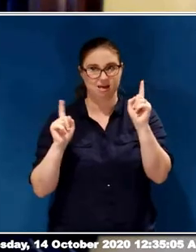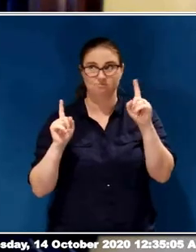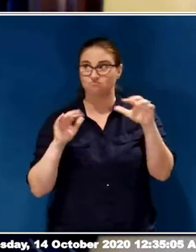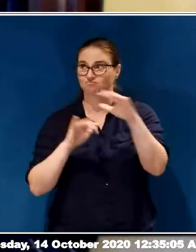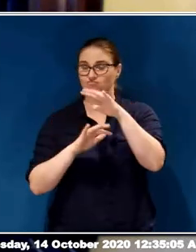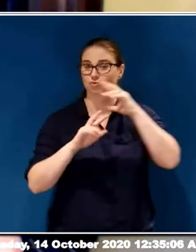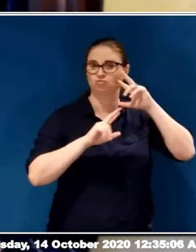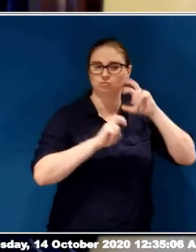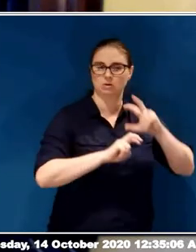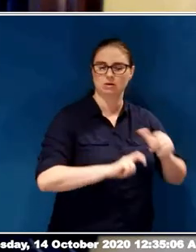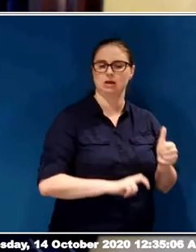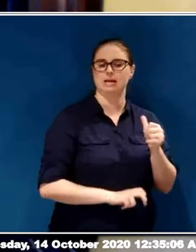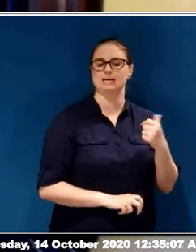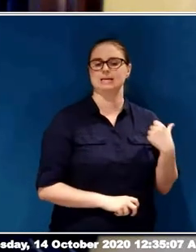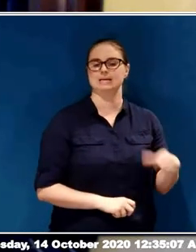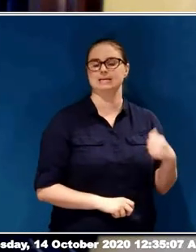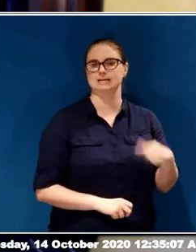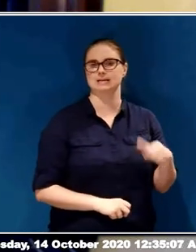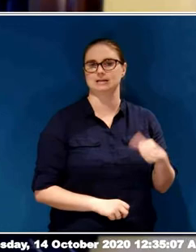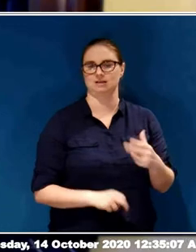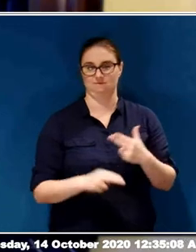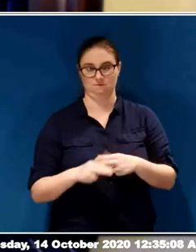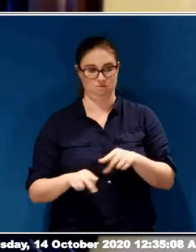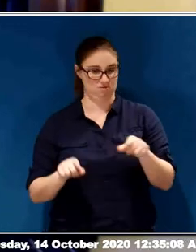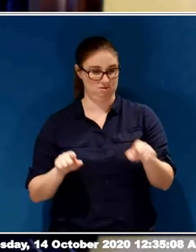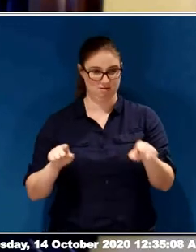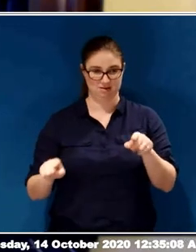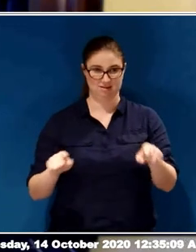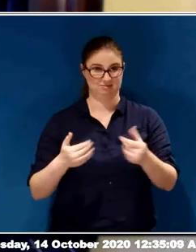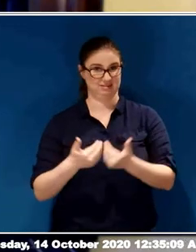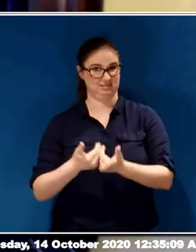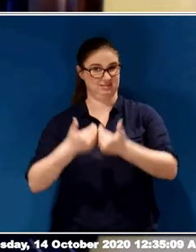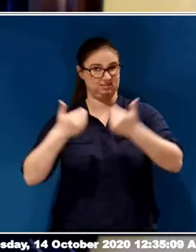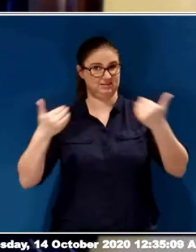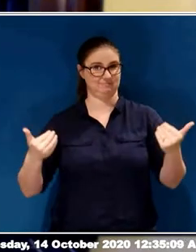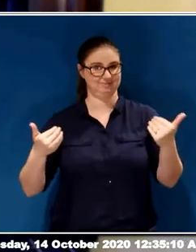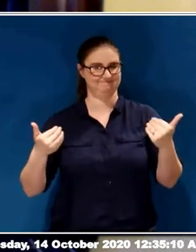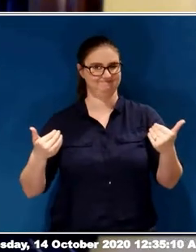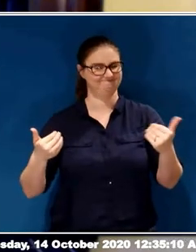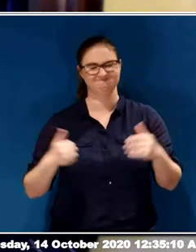and discrete is not as effective as using the model as a braided and